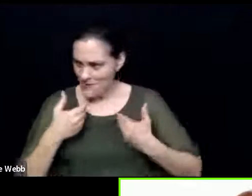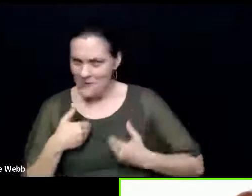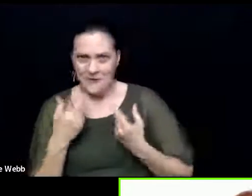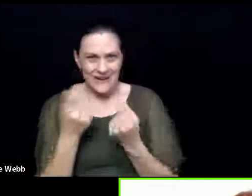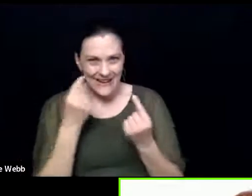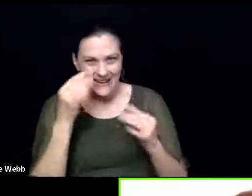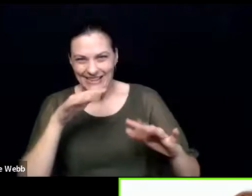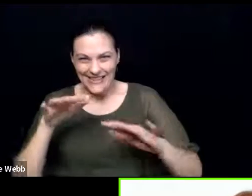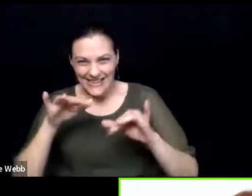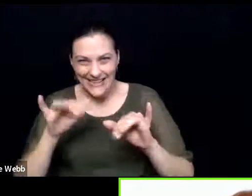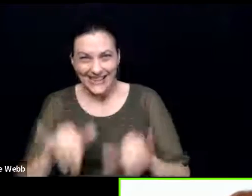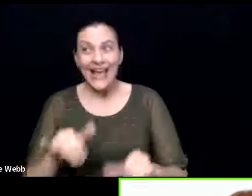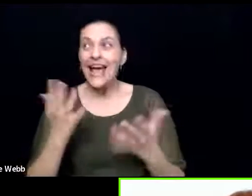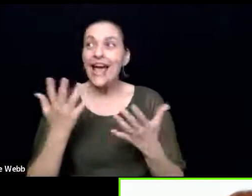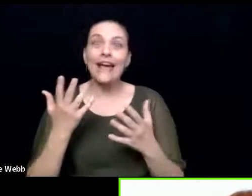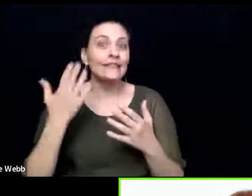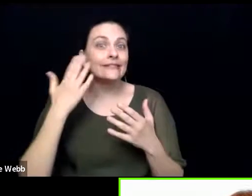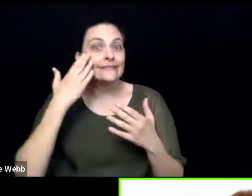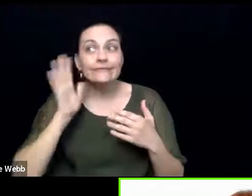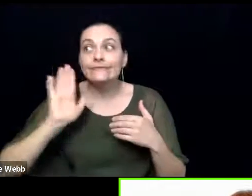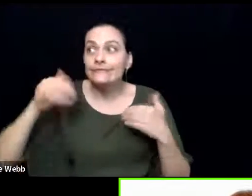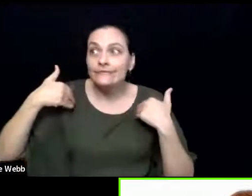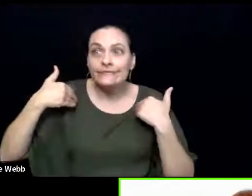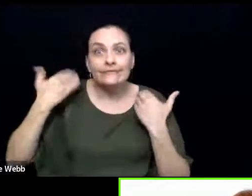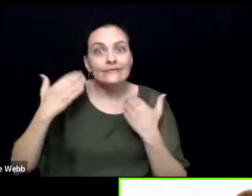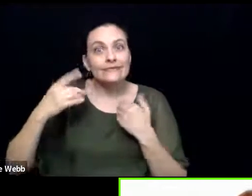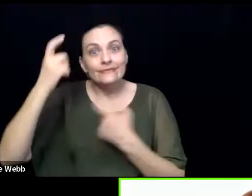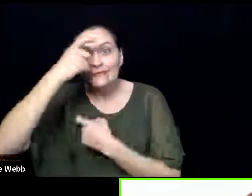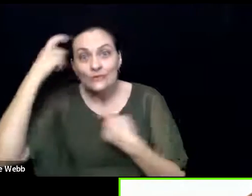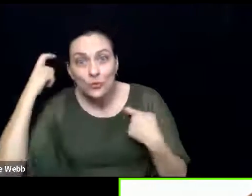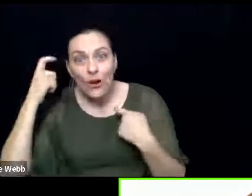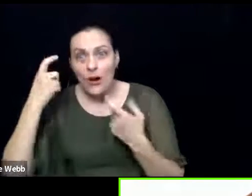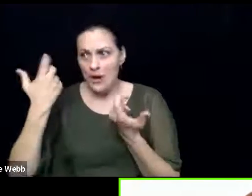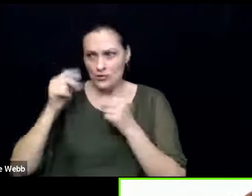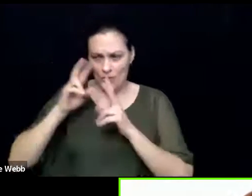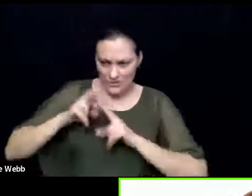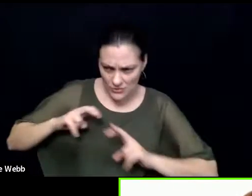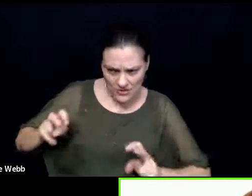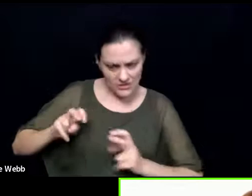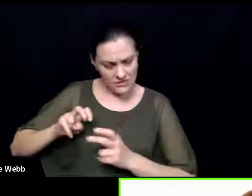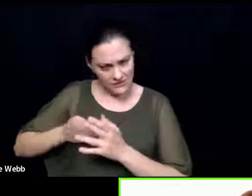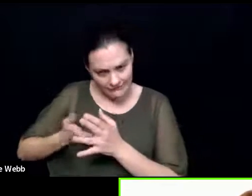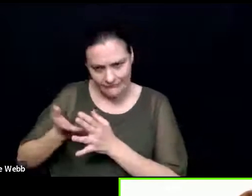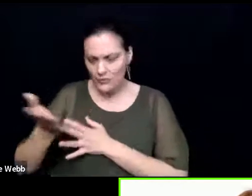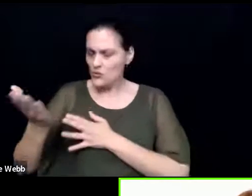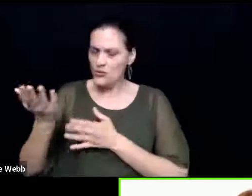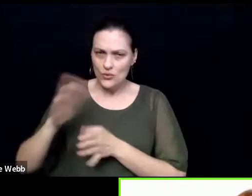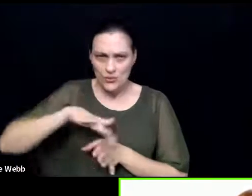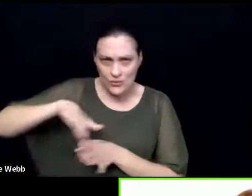past trauma and all of those things in order to really show up in the world. Super important.